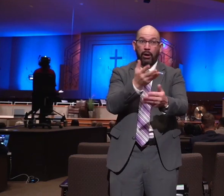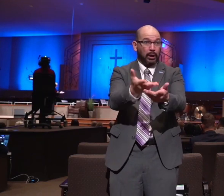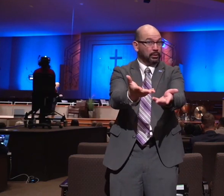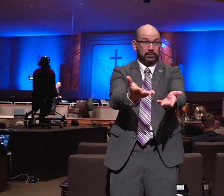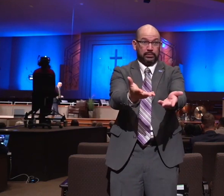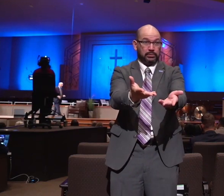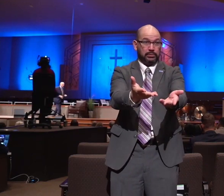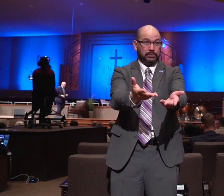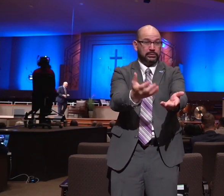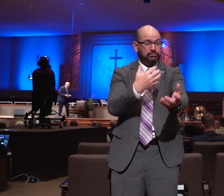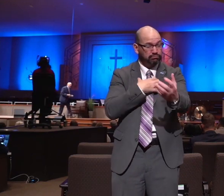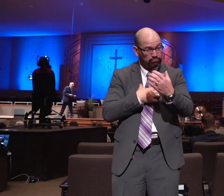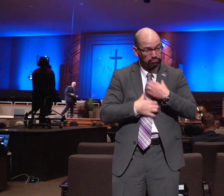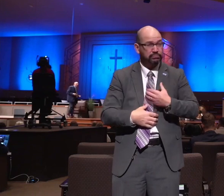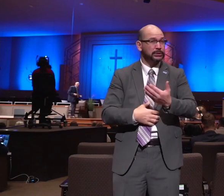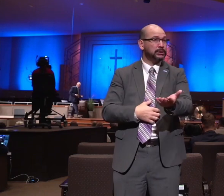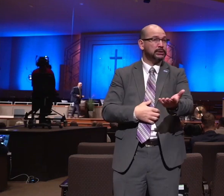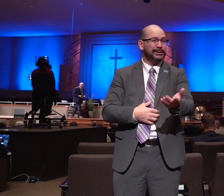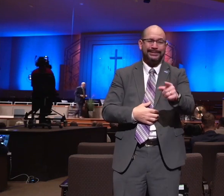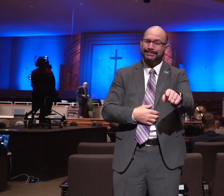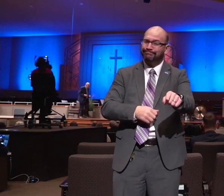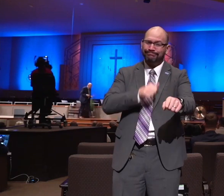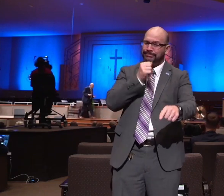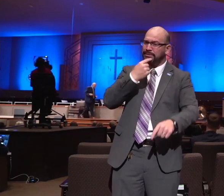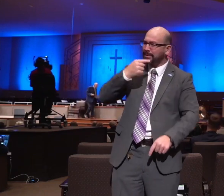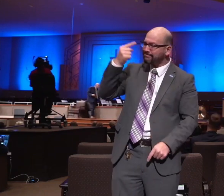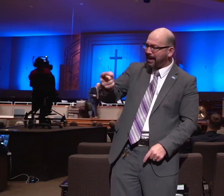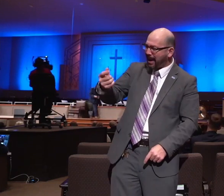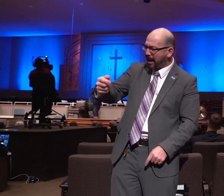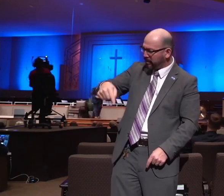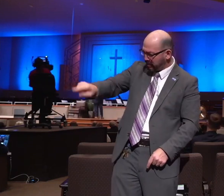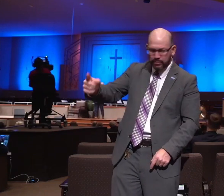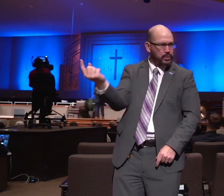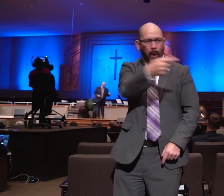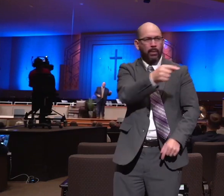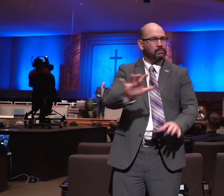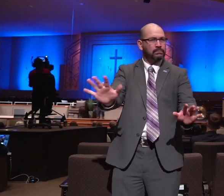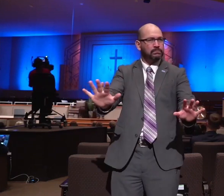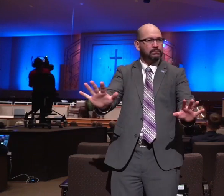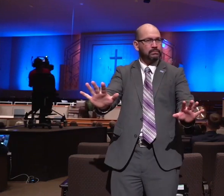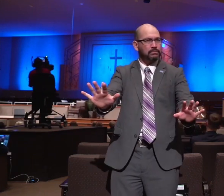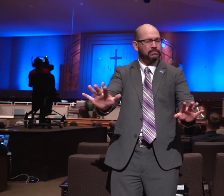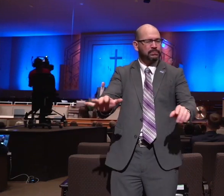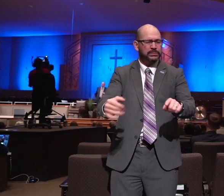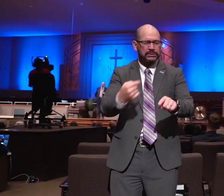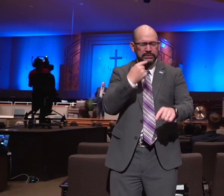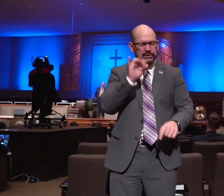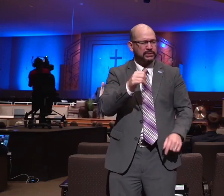water’s so satisfying as the water from the wells of Bethlehem no water’s so special to